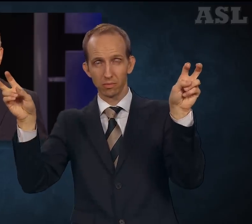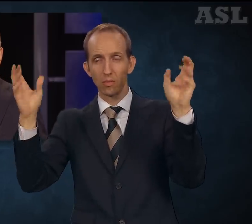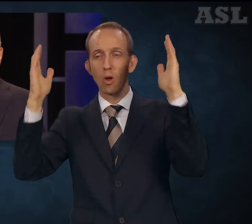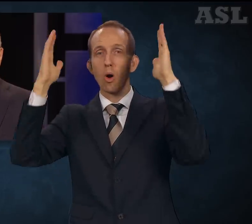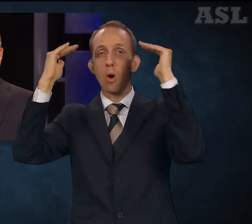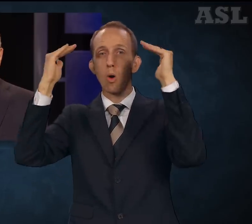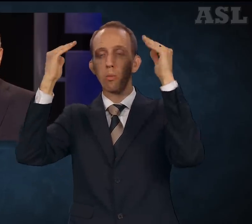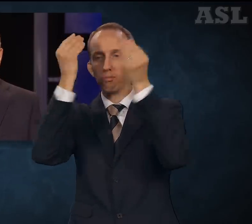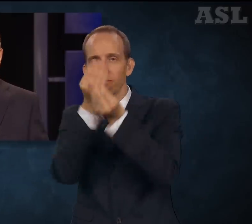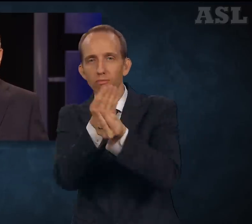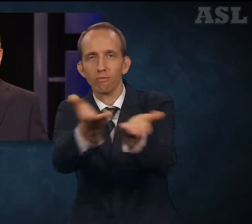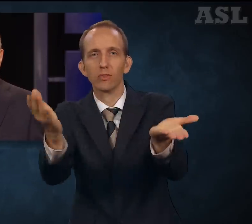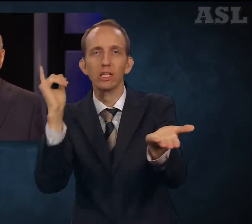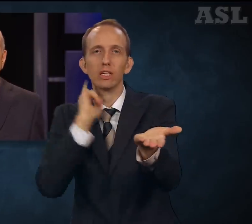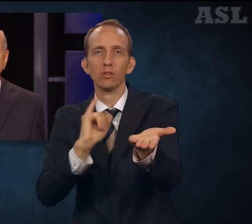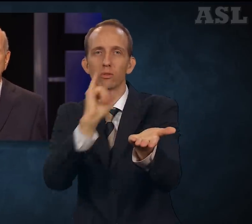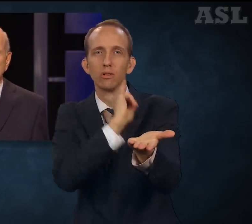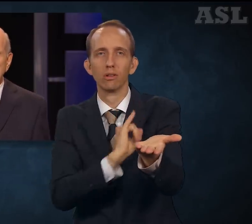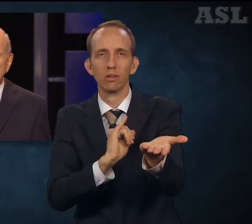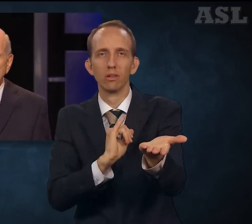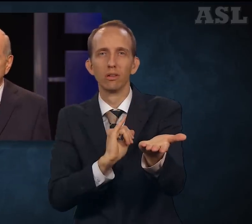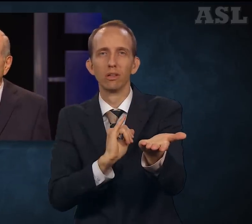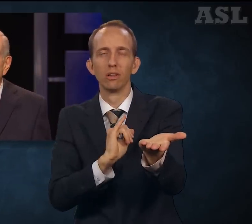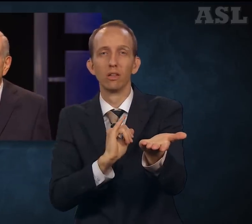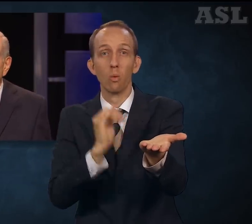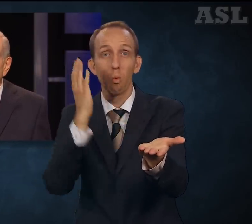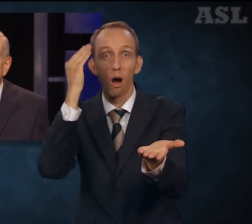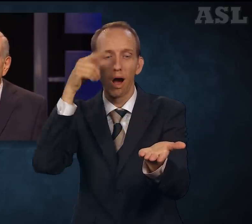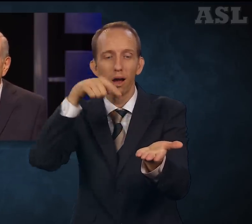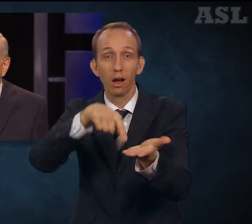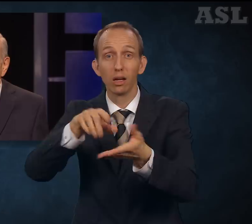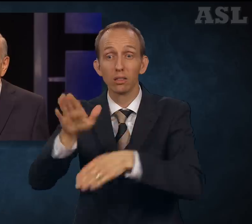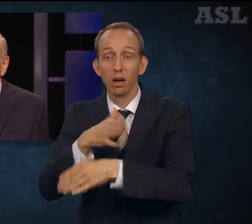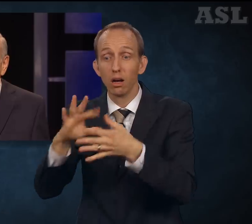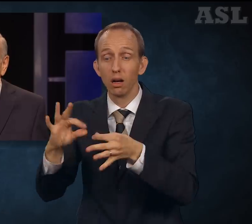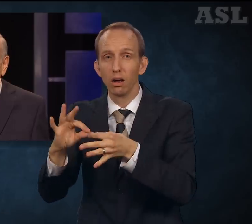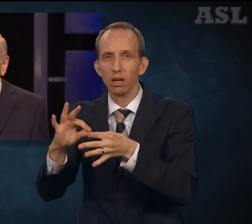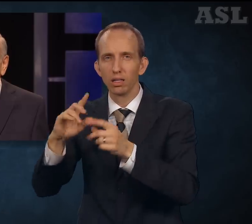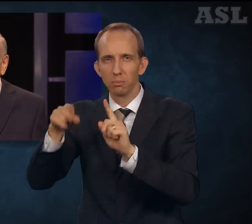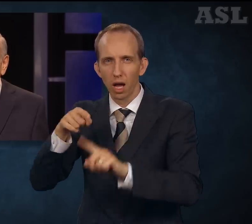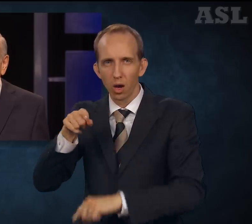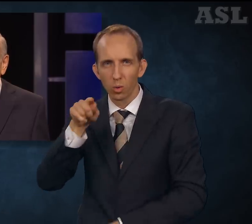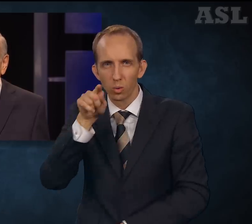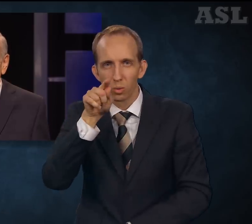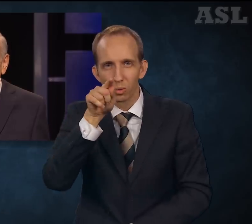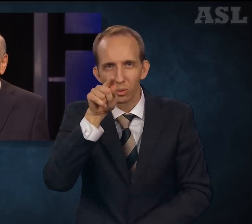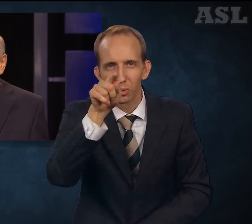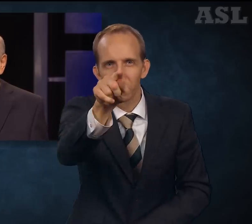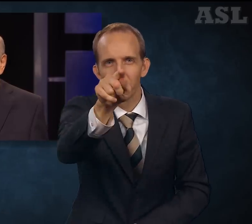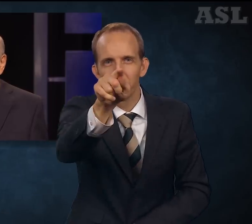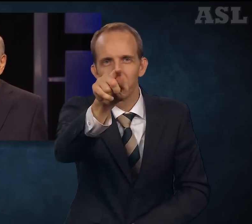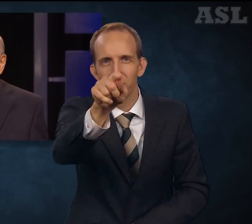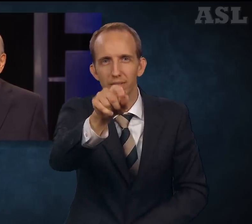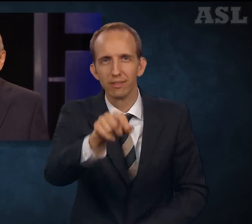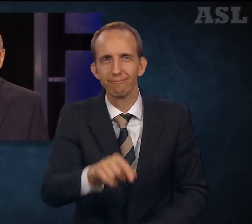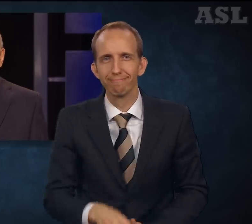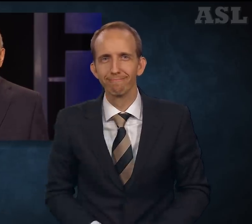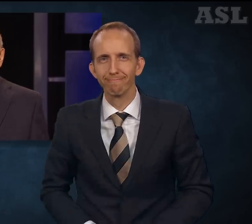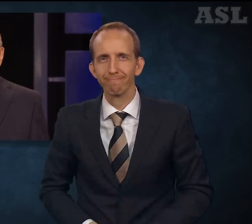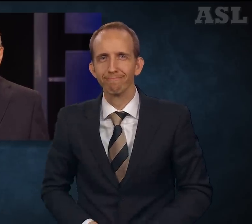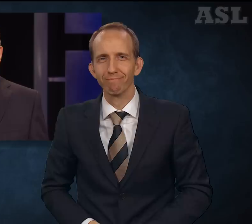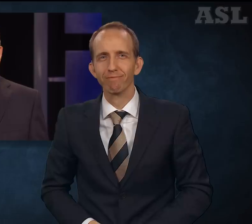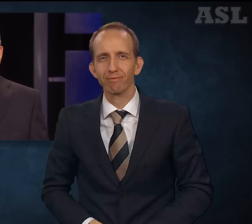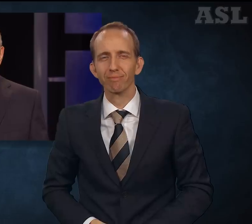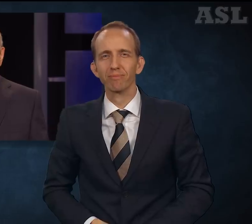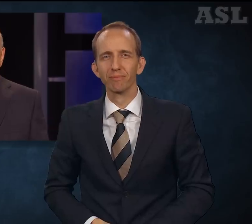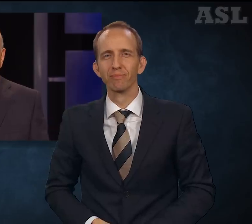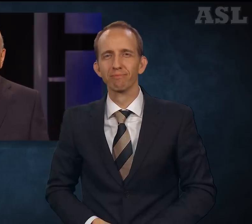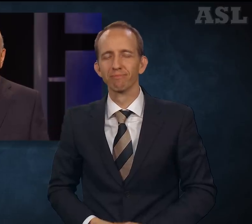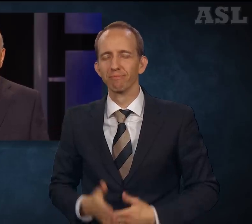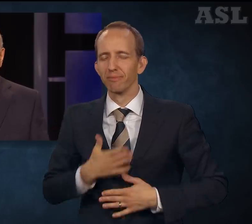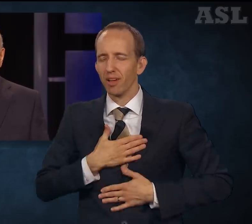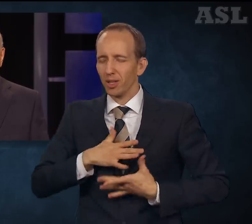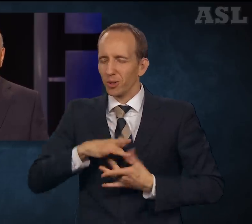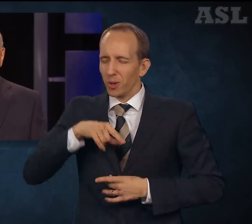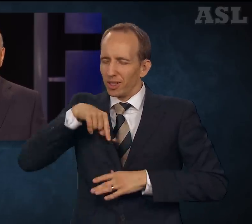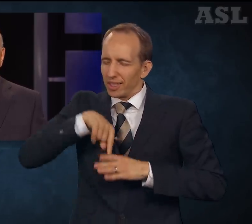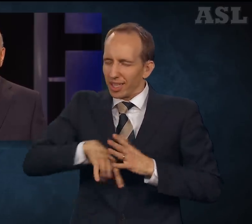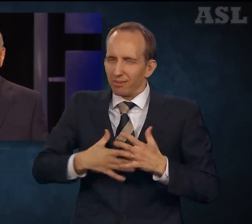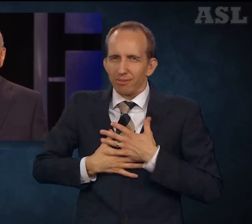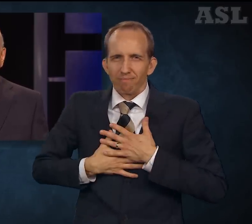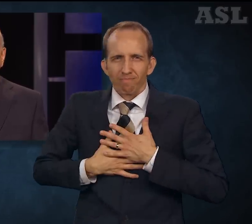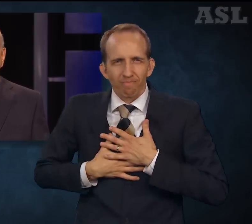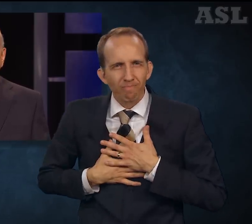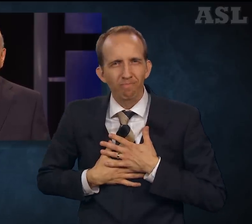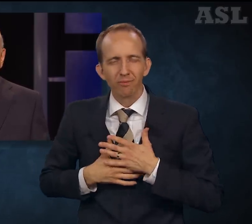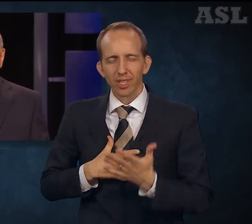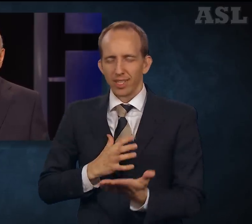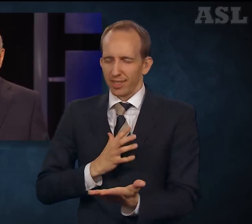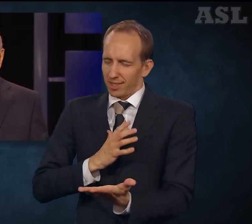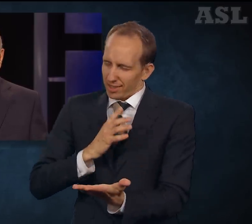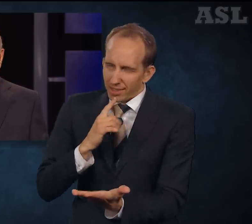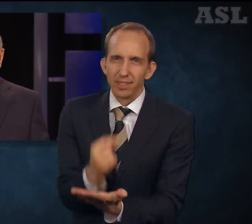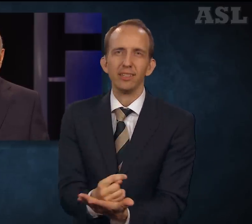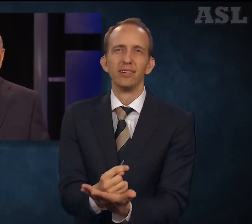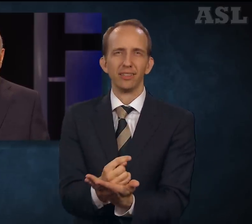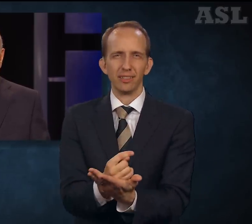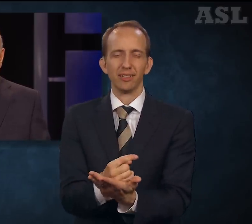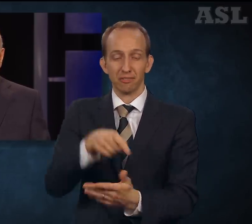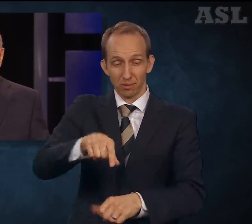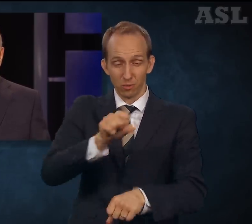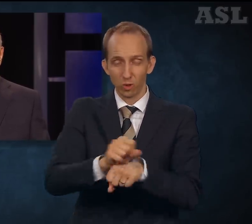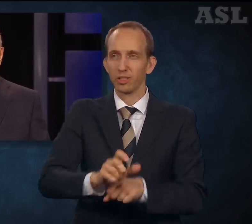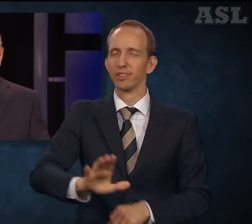"HOPE OF ISRAEL."